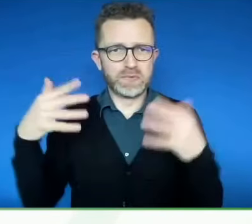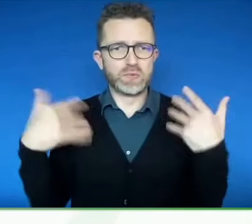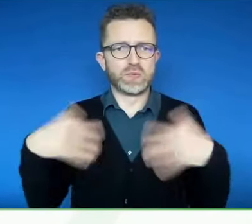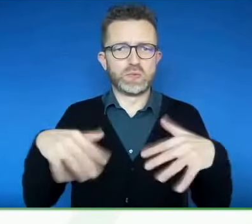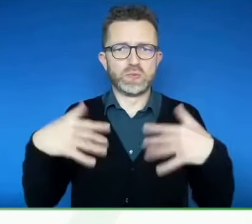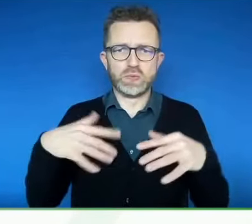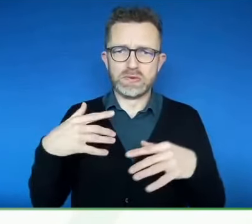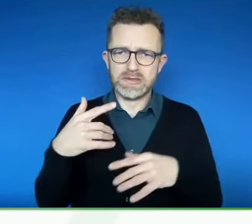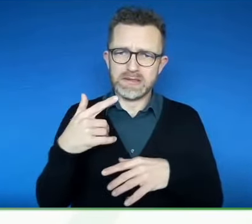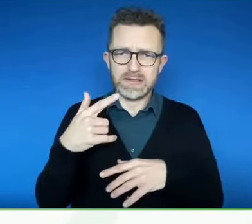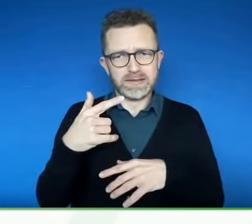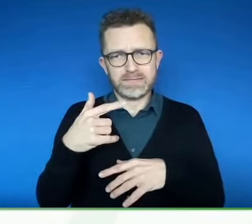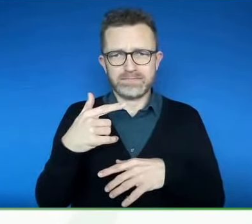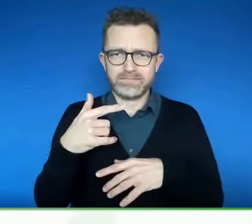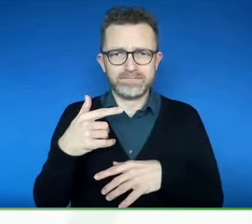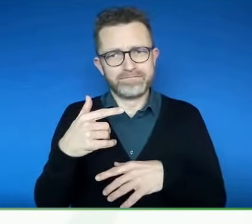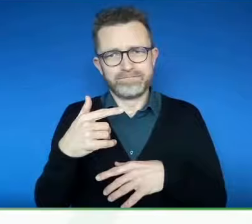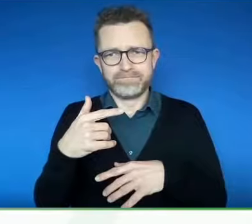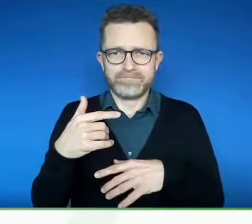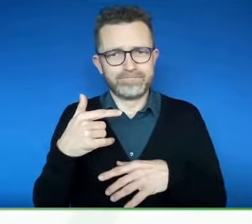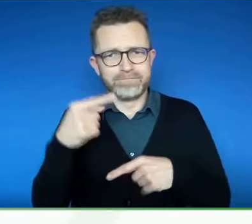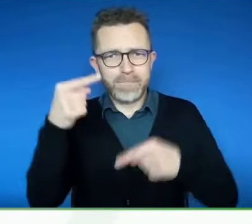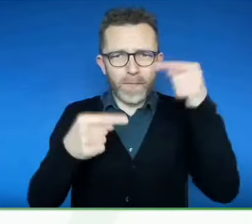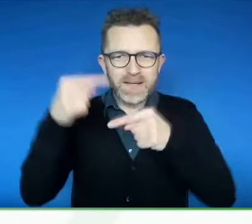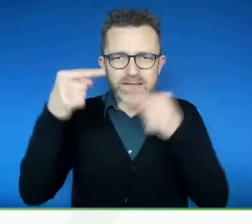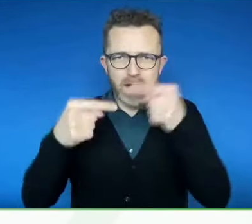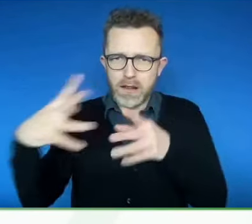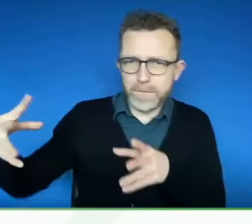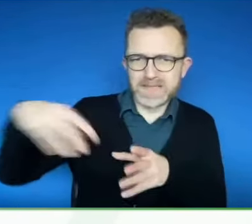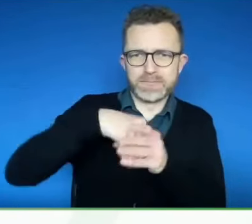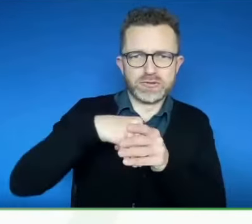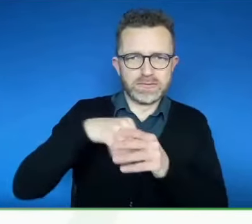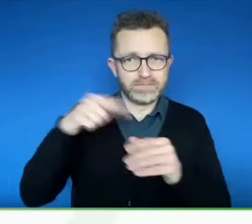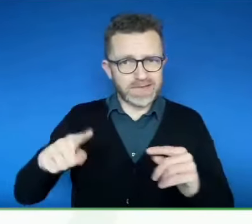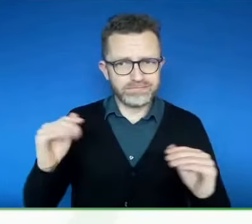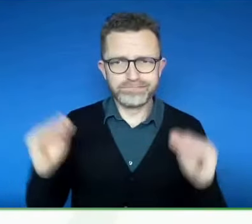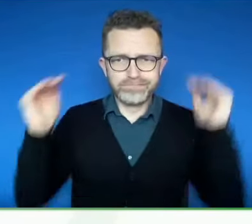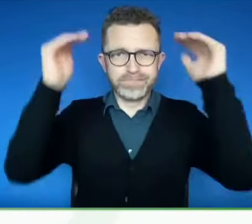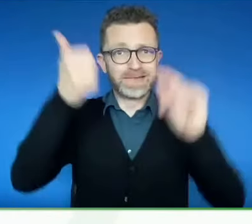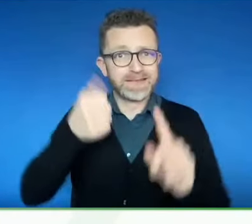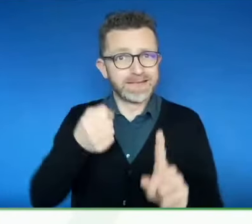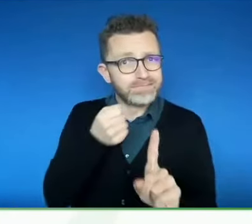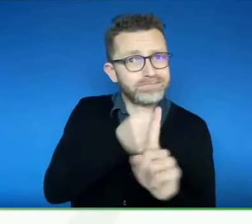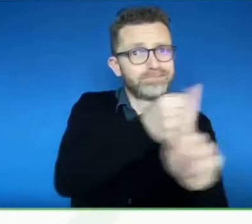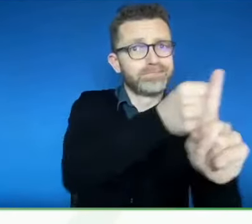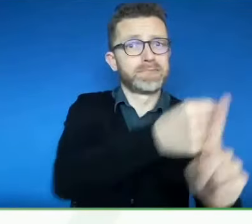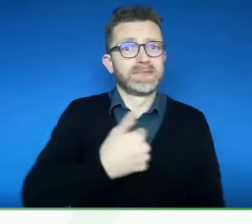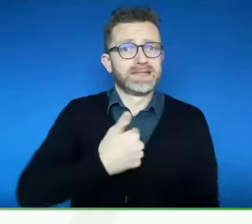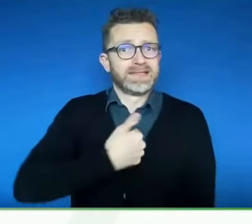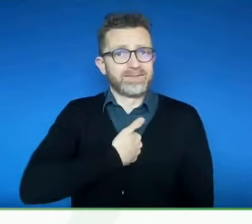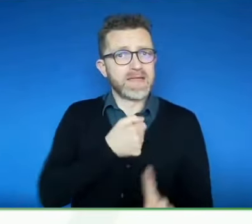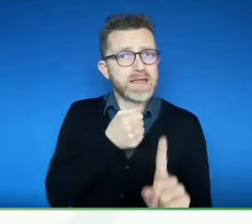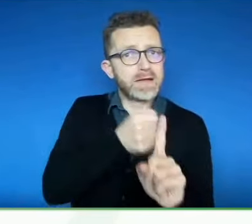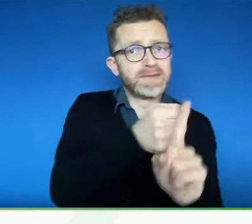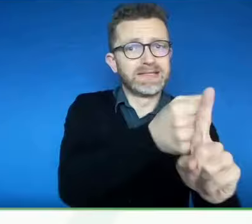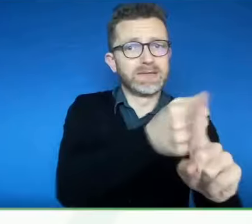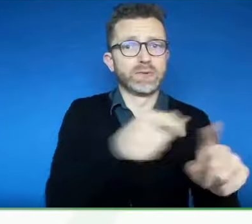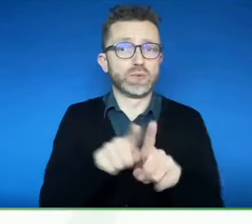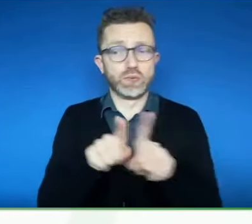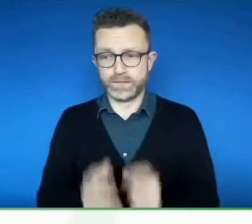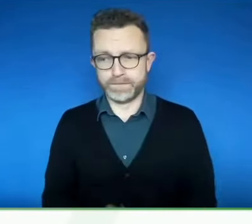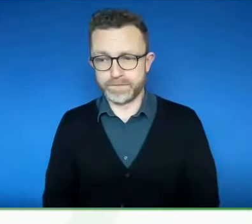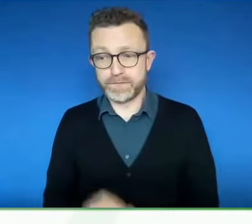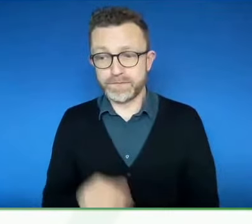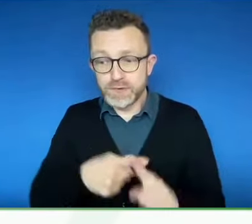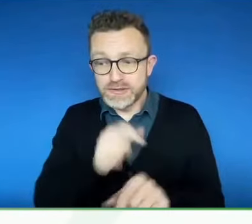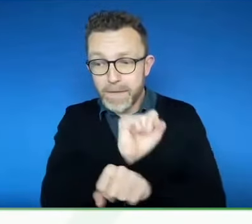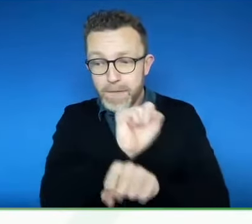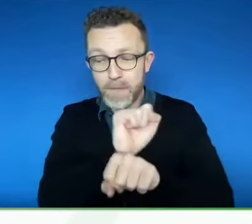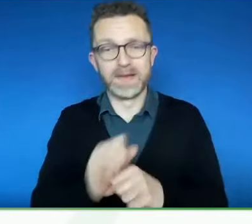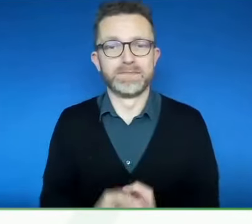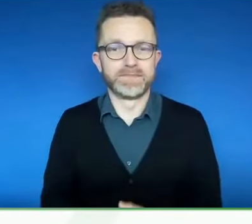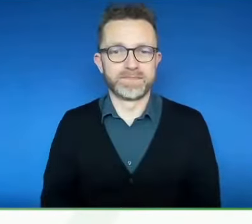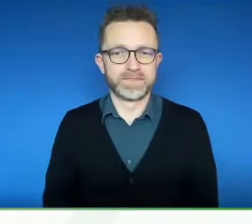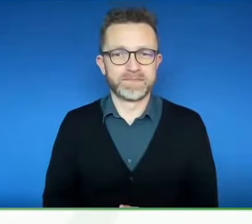I will do this with my teammates here also, I say hello and thank